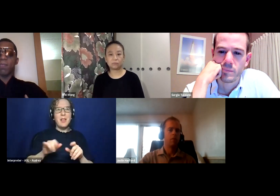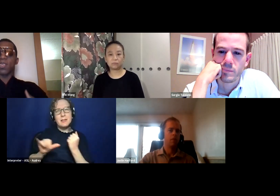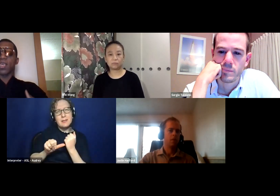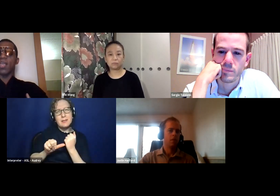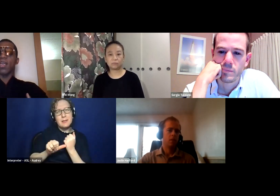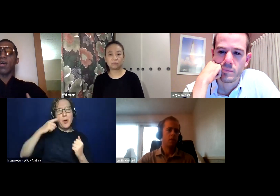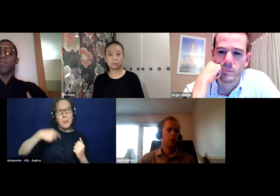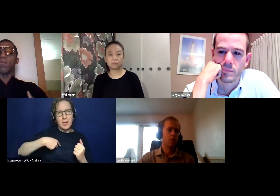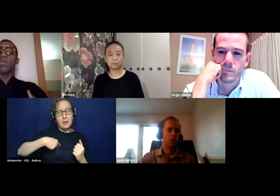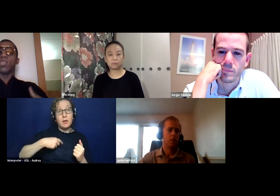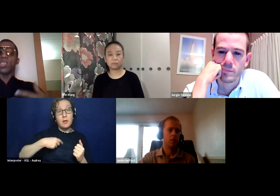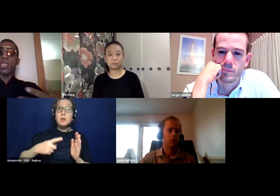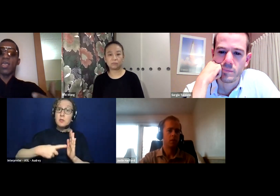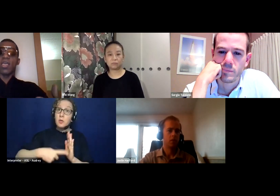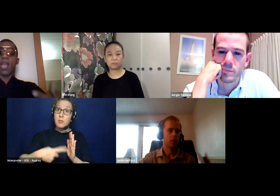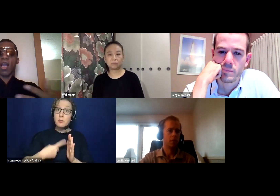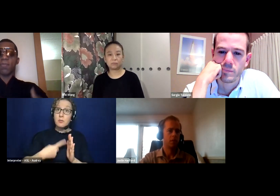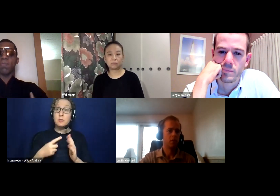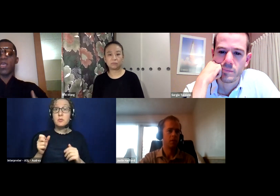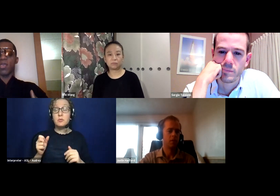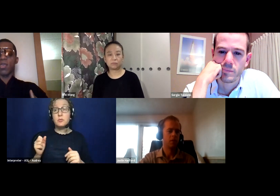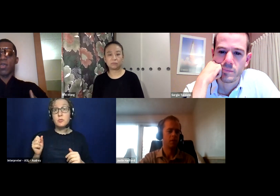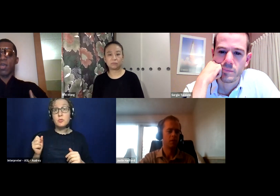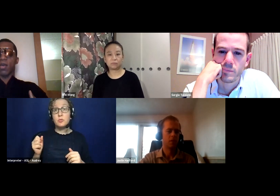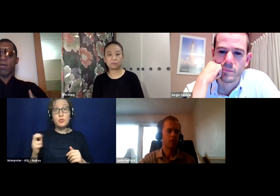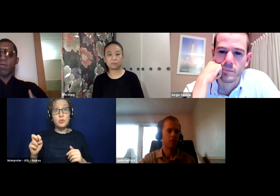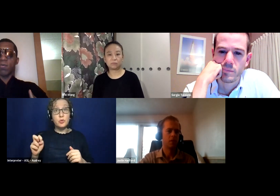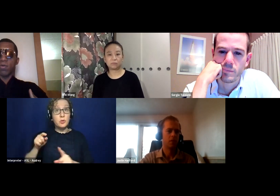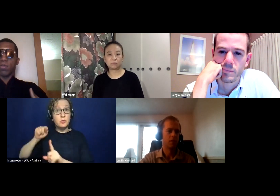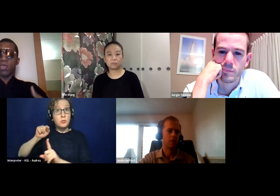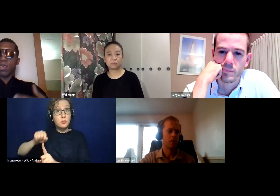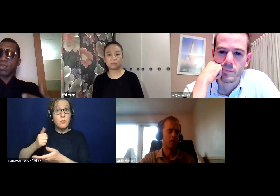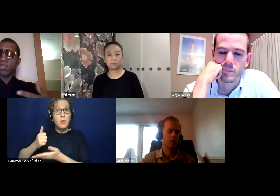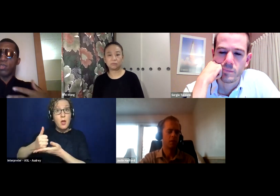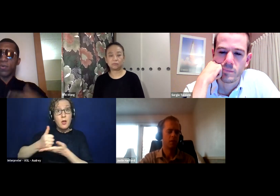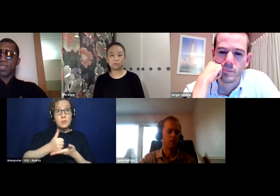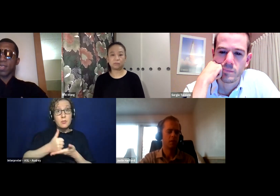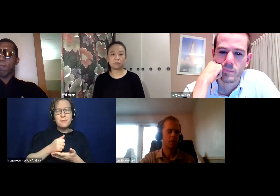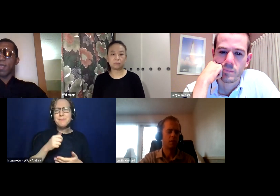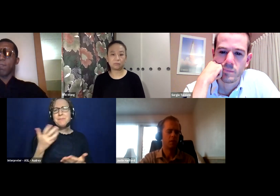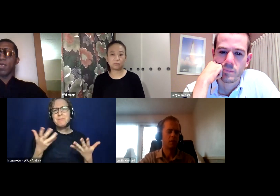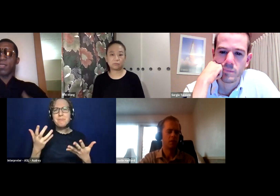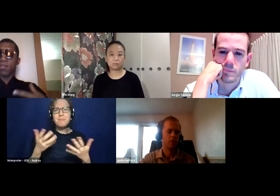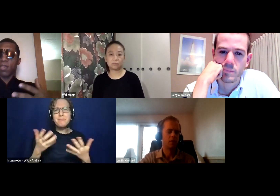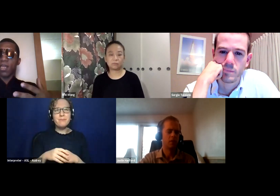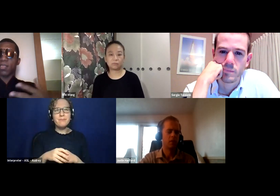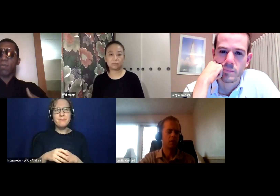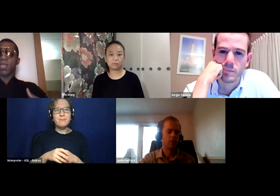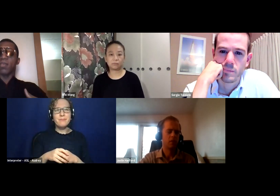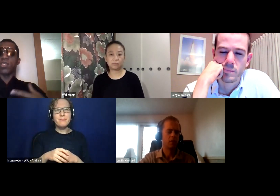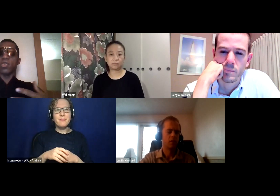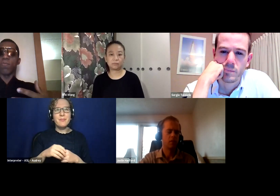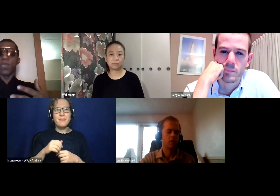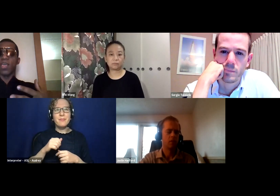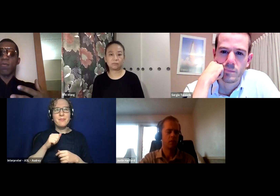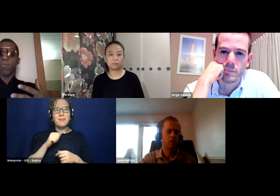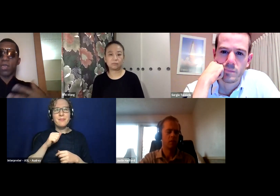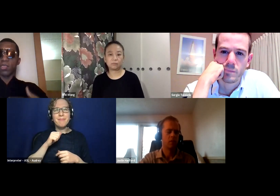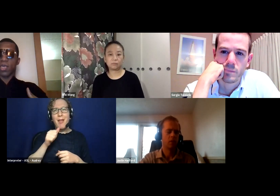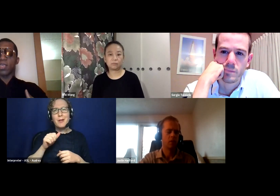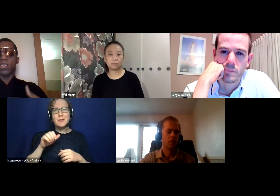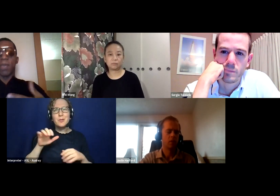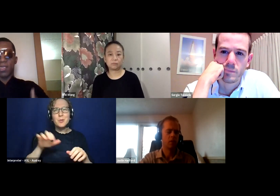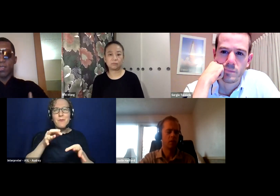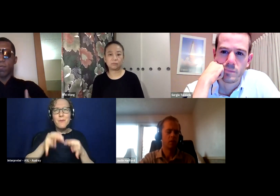sometimes again she helps me not do assignments but, like, sometimes we work together. She makes